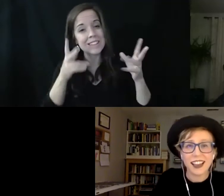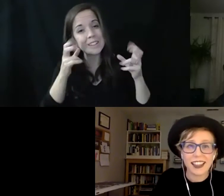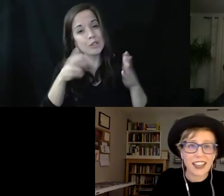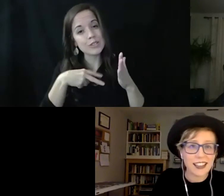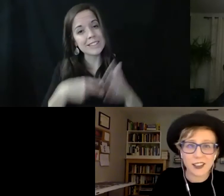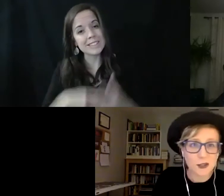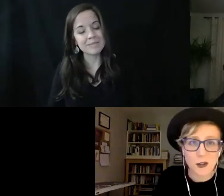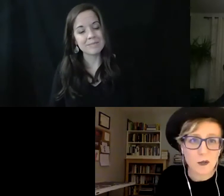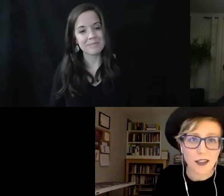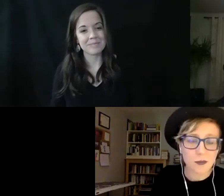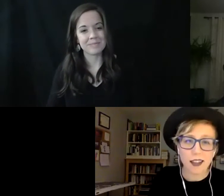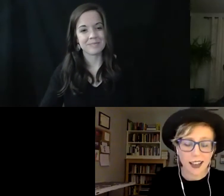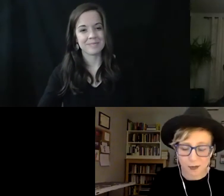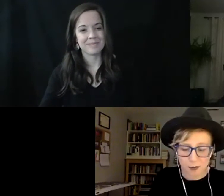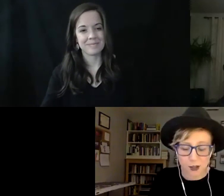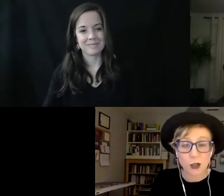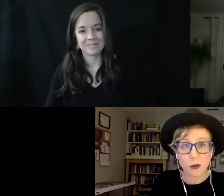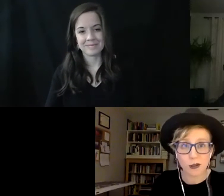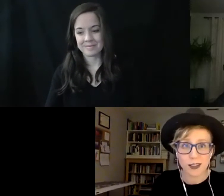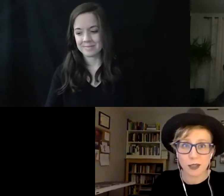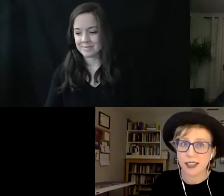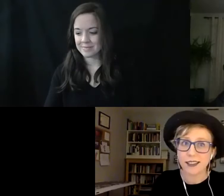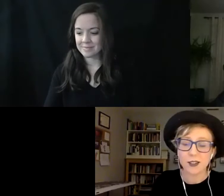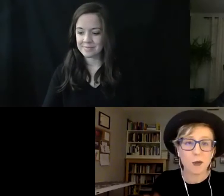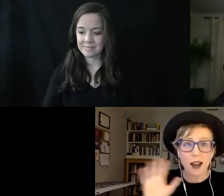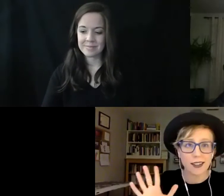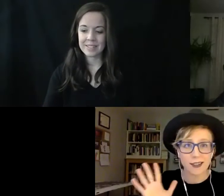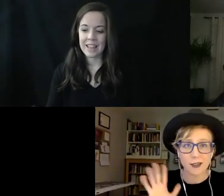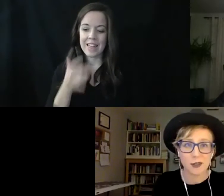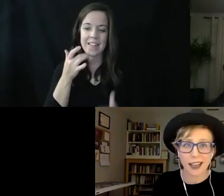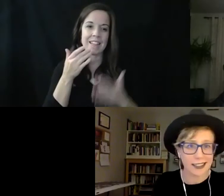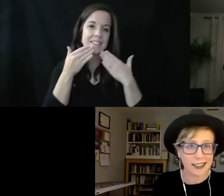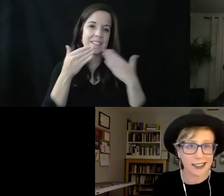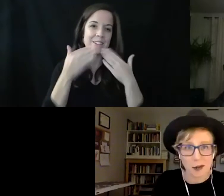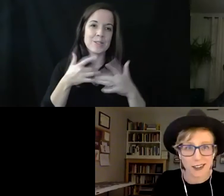Thank you so much, Molly. I’m so thrilled to be here—so honored, so delighted to be a part of